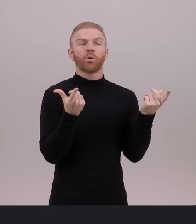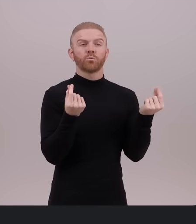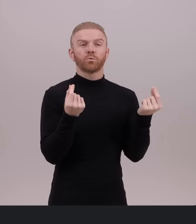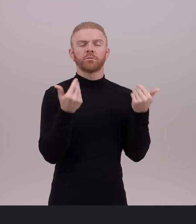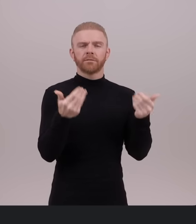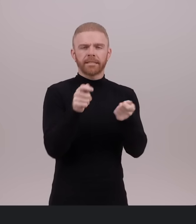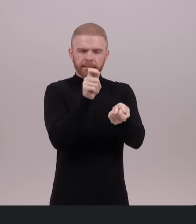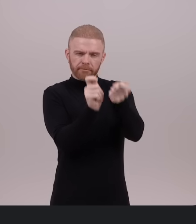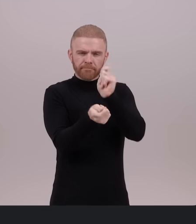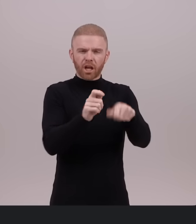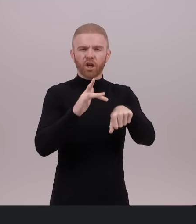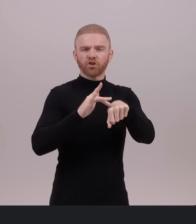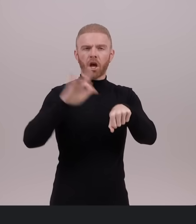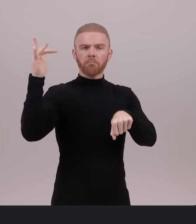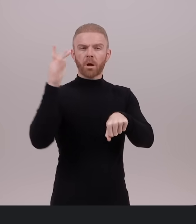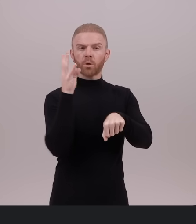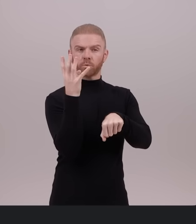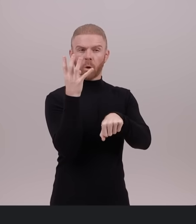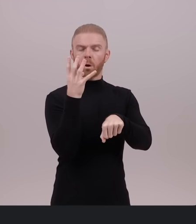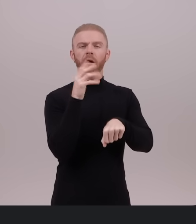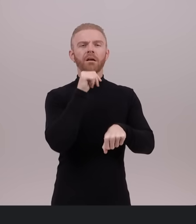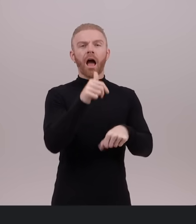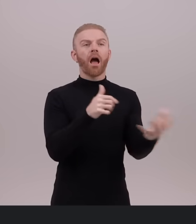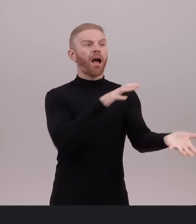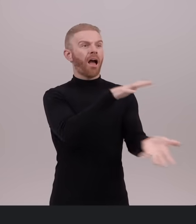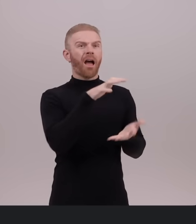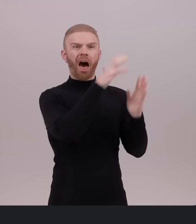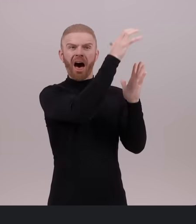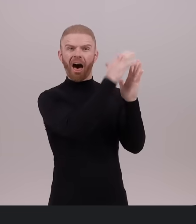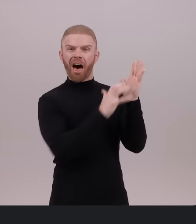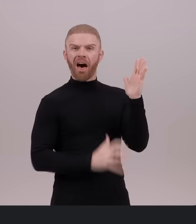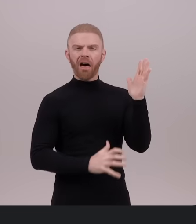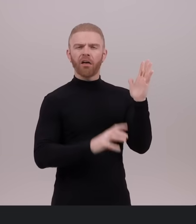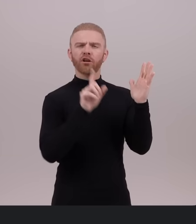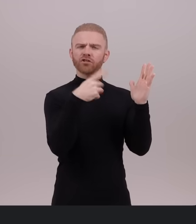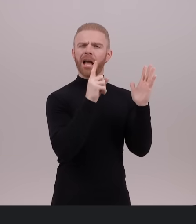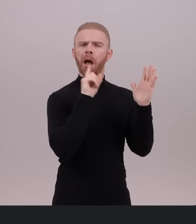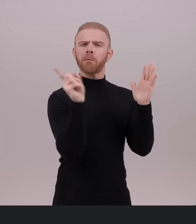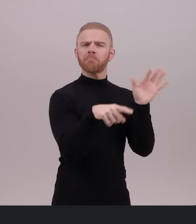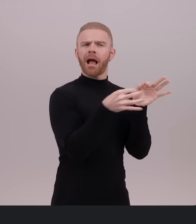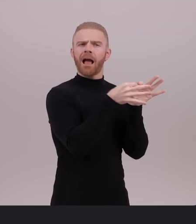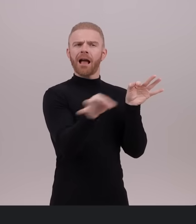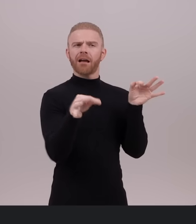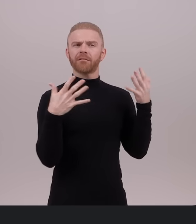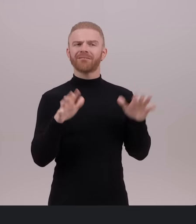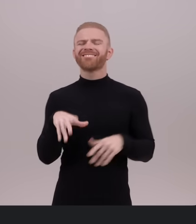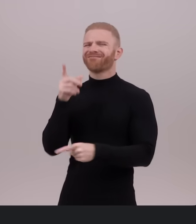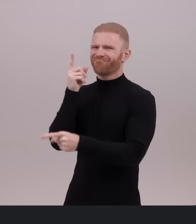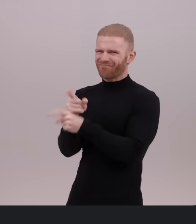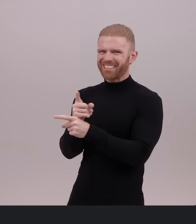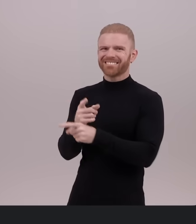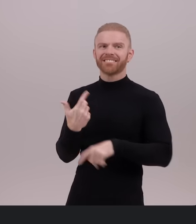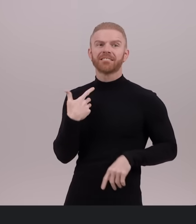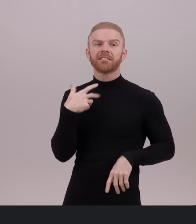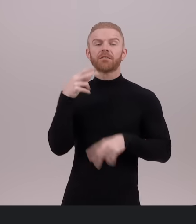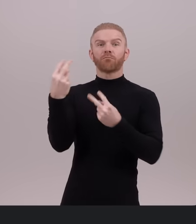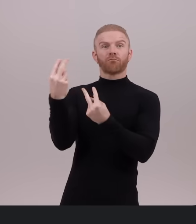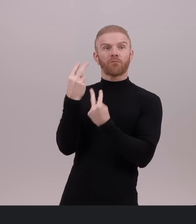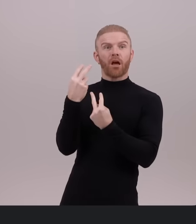not to return the fluff and just give him the command. Exactly. And rather than watch my type, let's go ahead and use the mic, powered